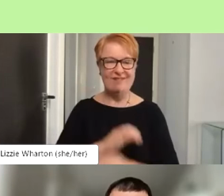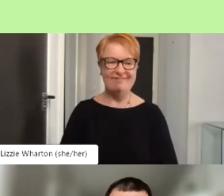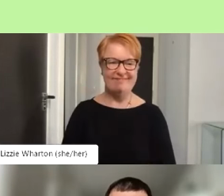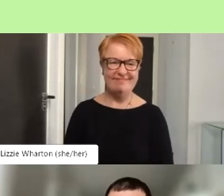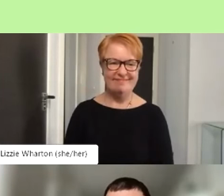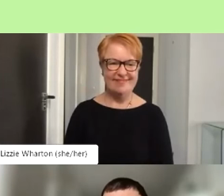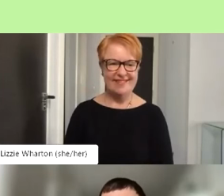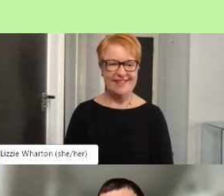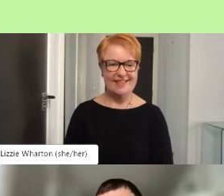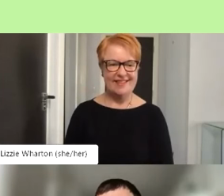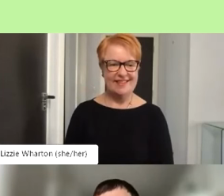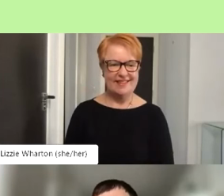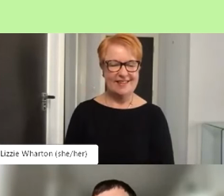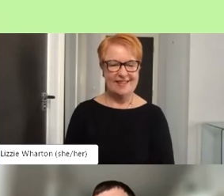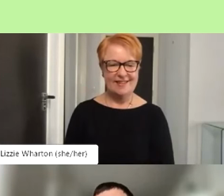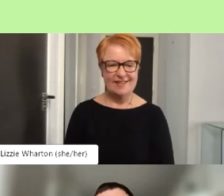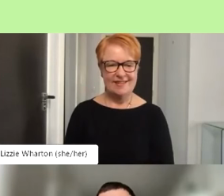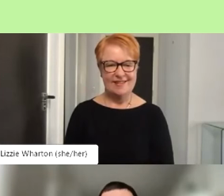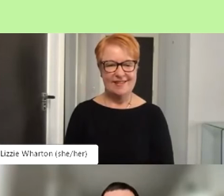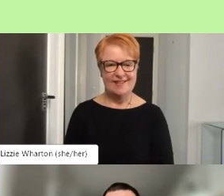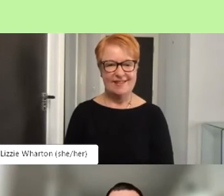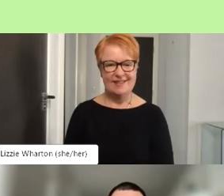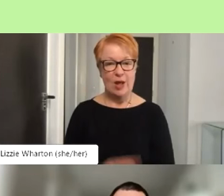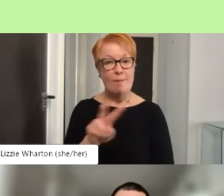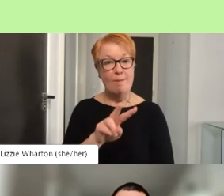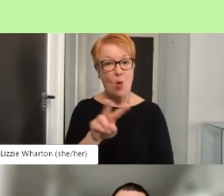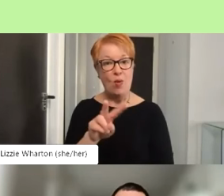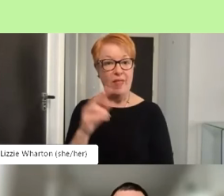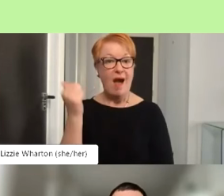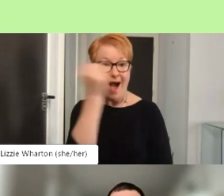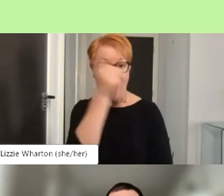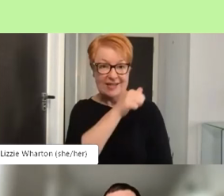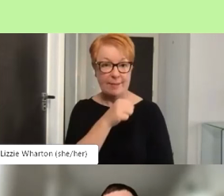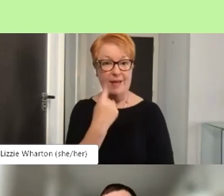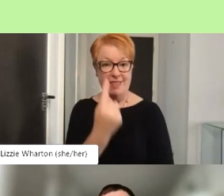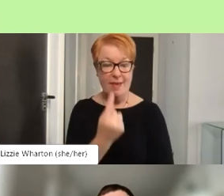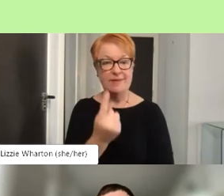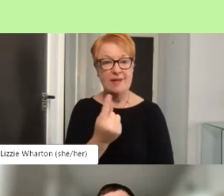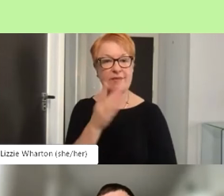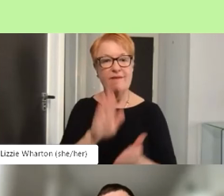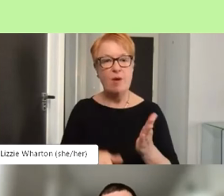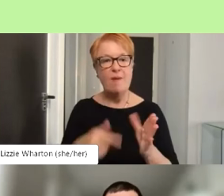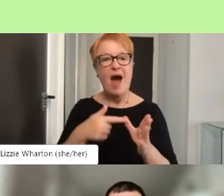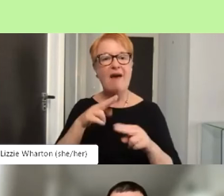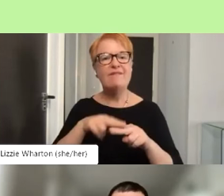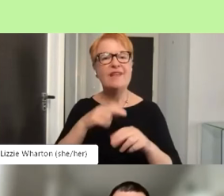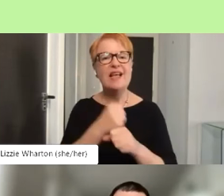they are actually academics from Afghanistan, and they started in Iran their own